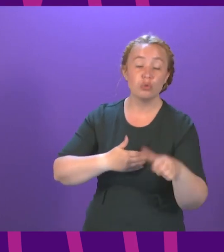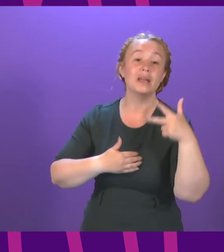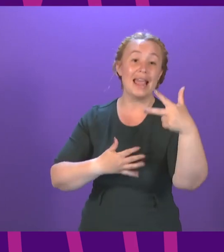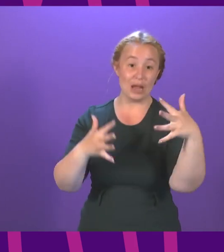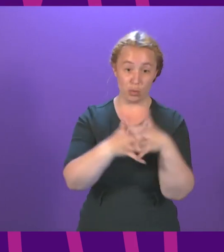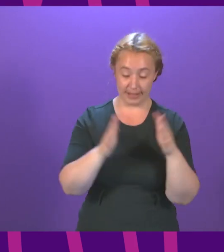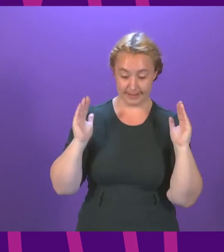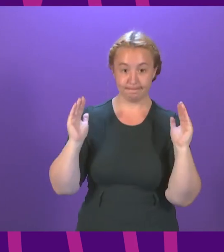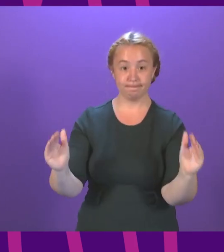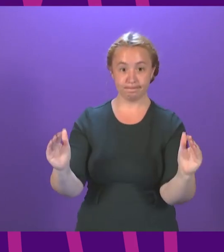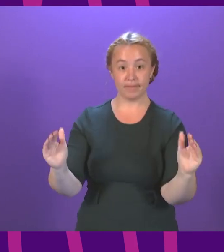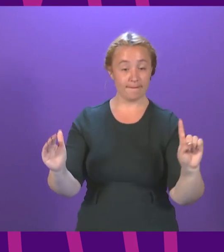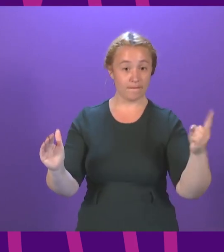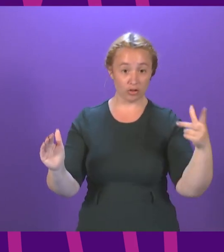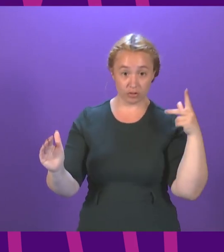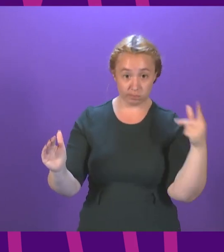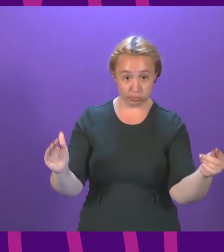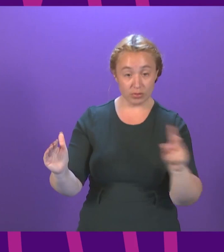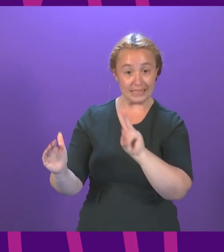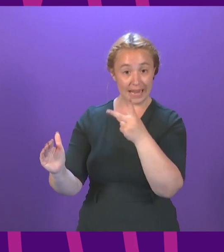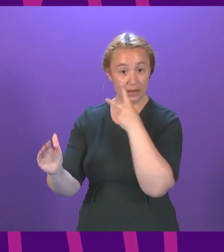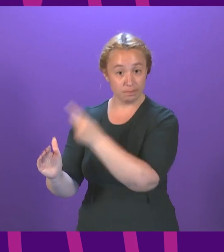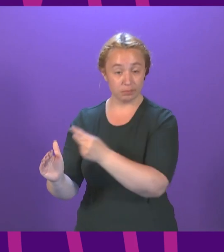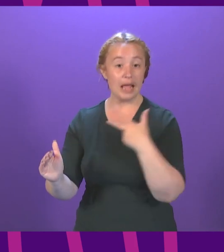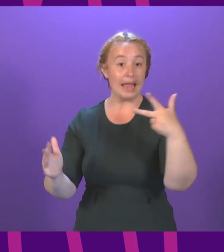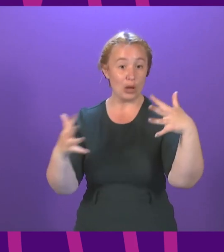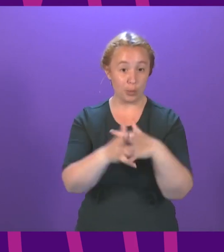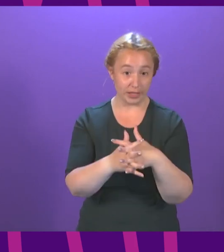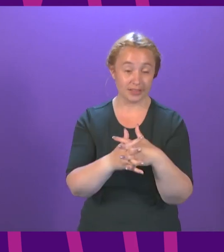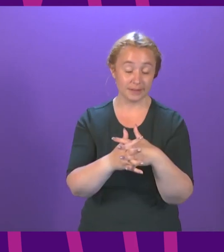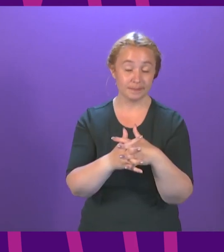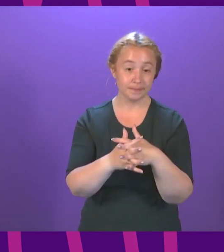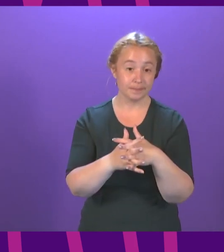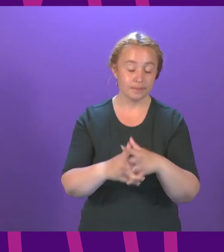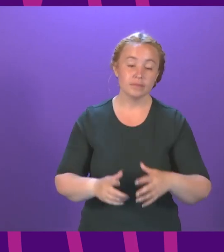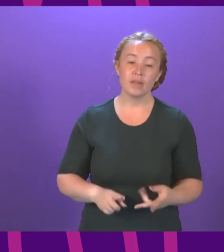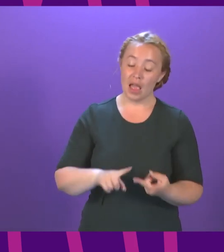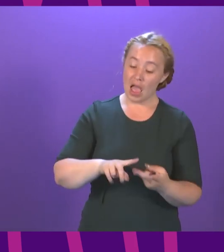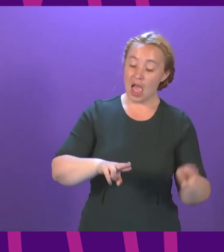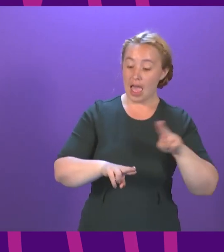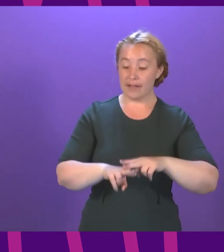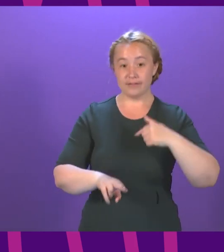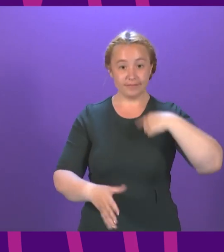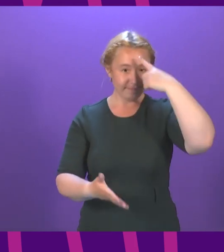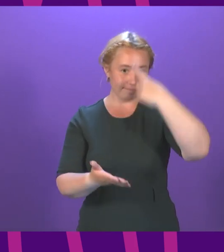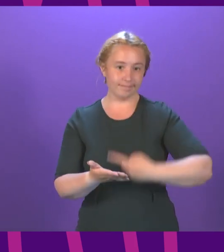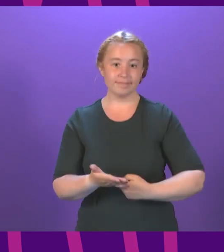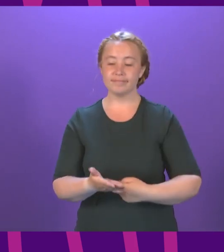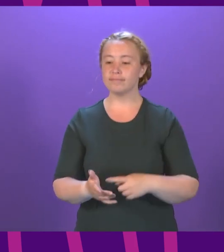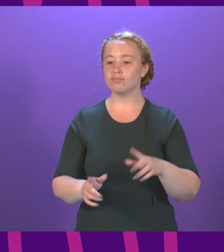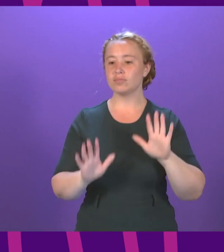If I were to say that, as a politician, I was going to disregard the advice from the statutory